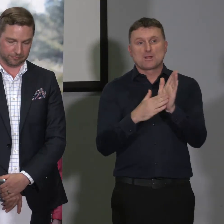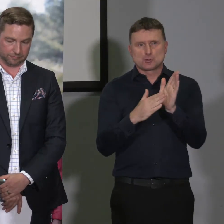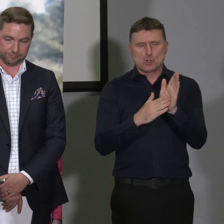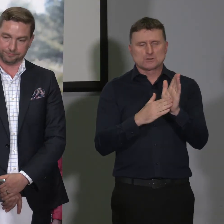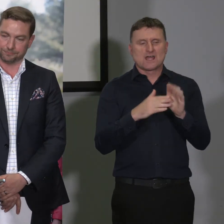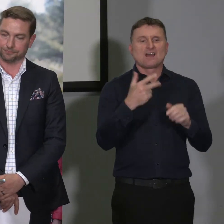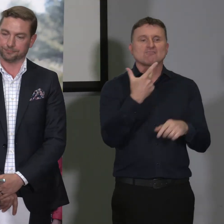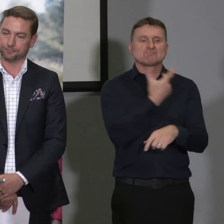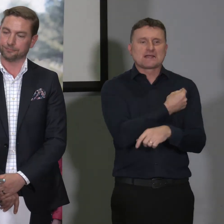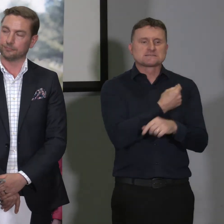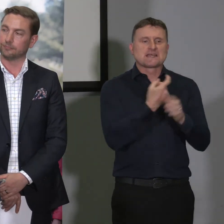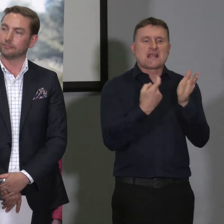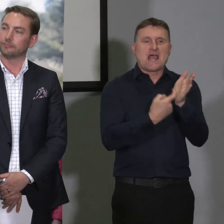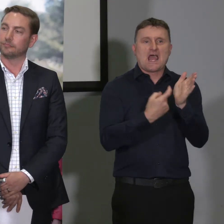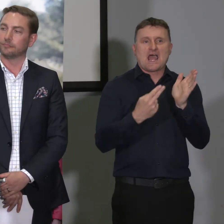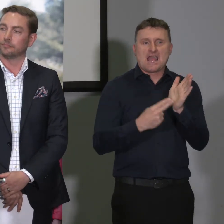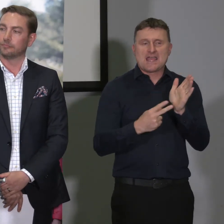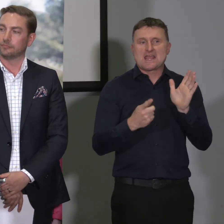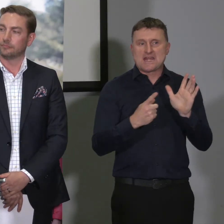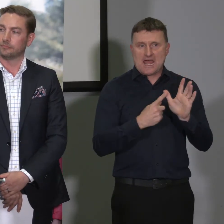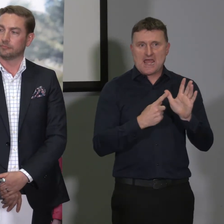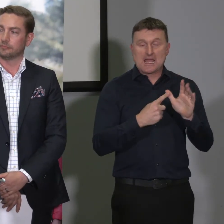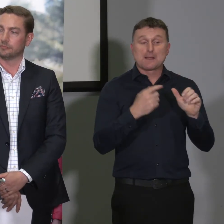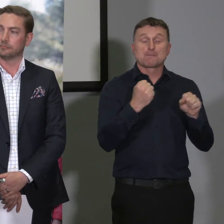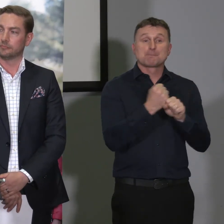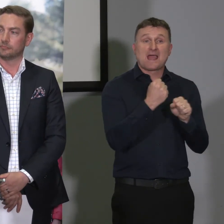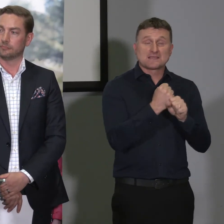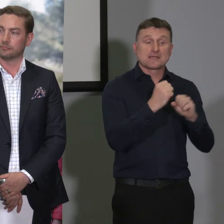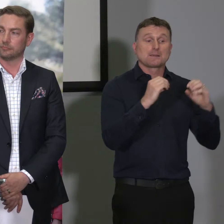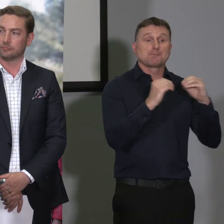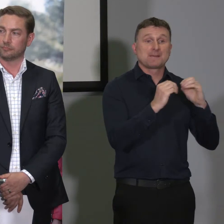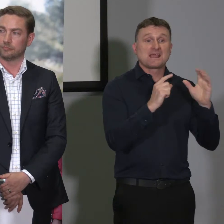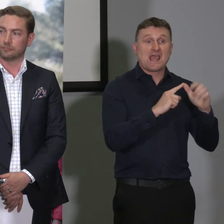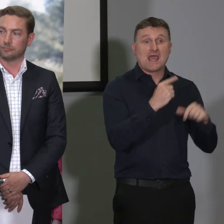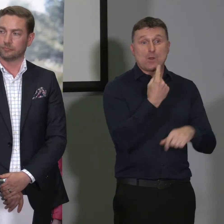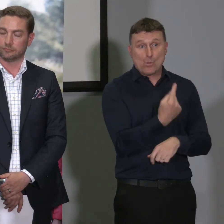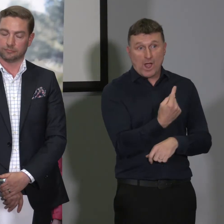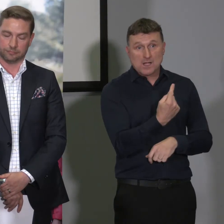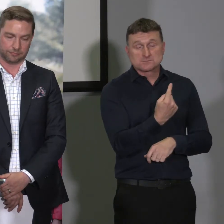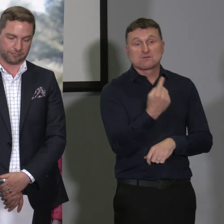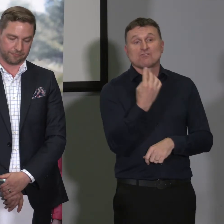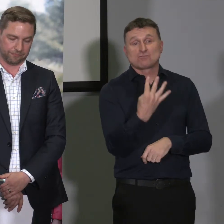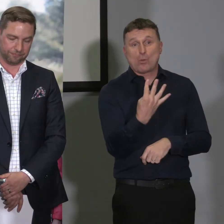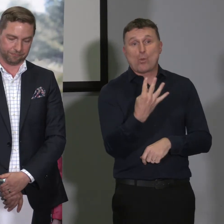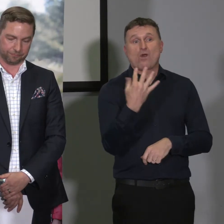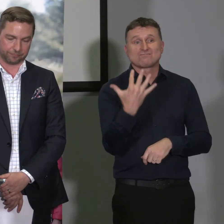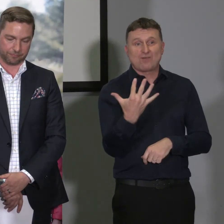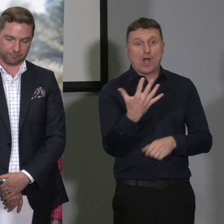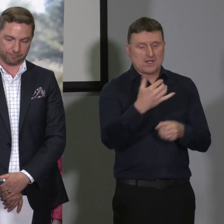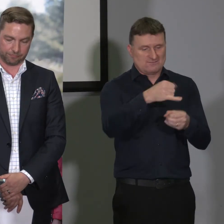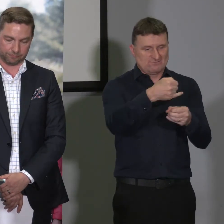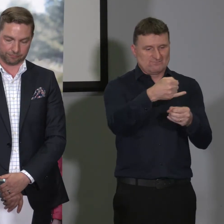Moderna, those are the two RNA companies, have both developed